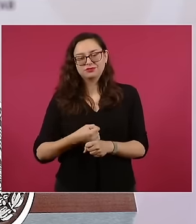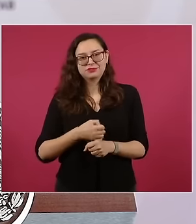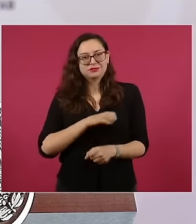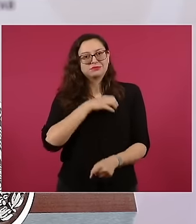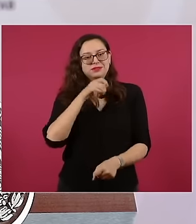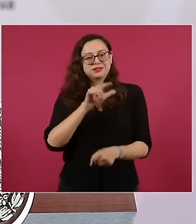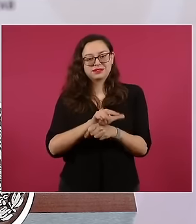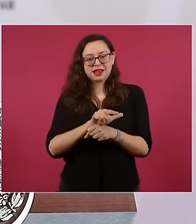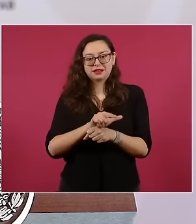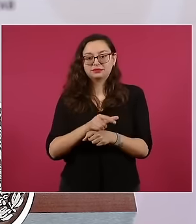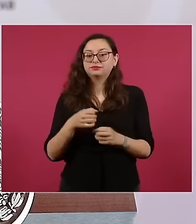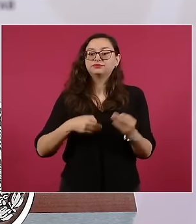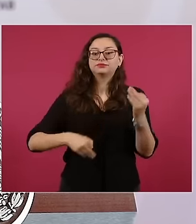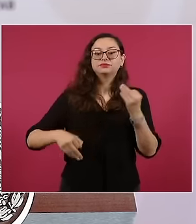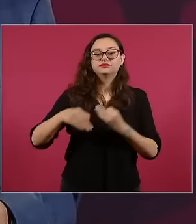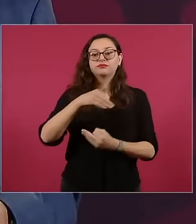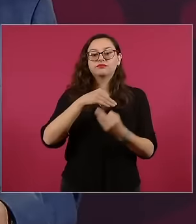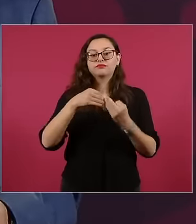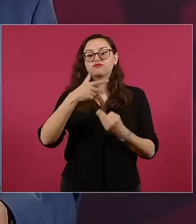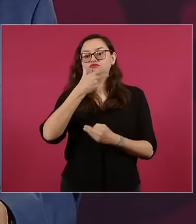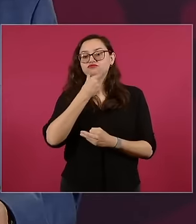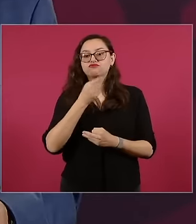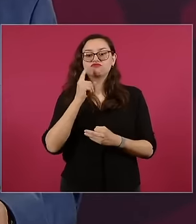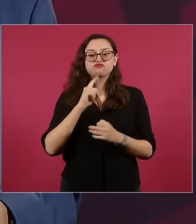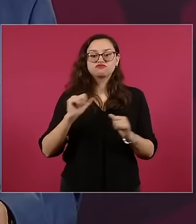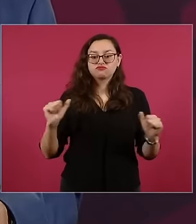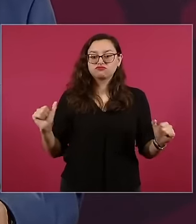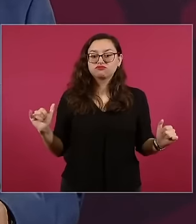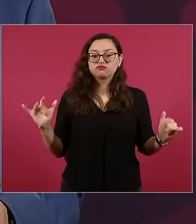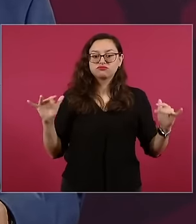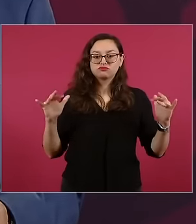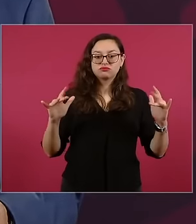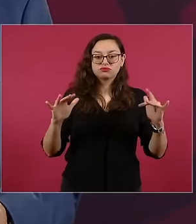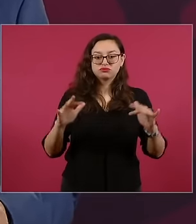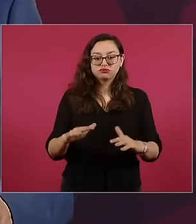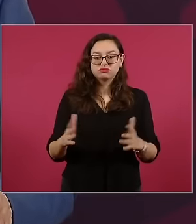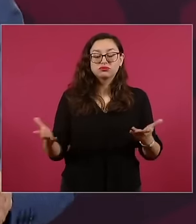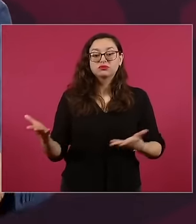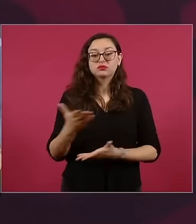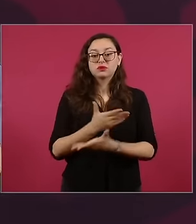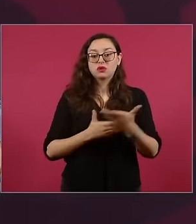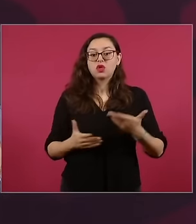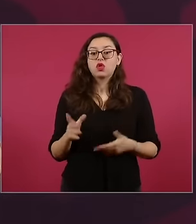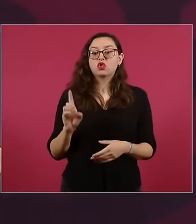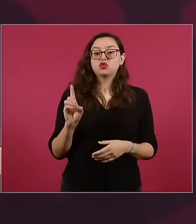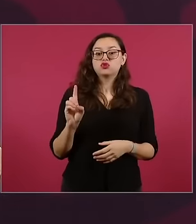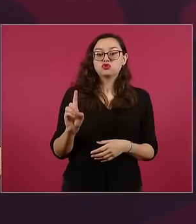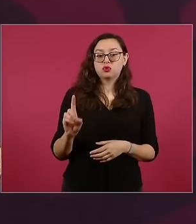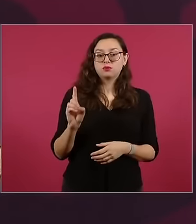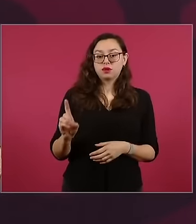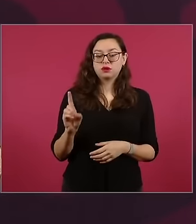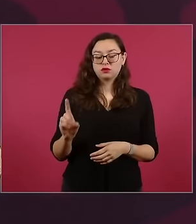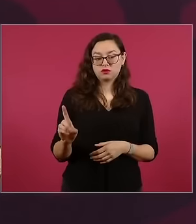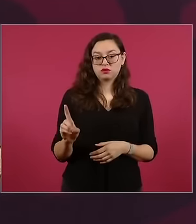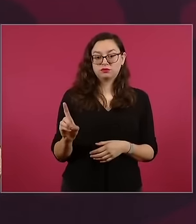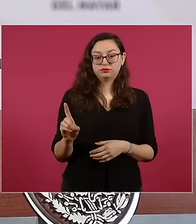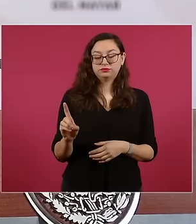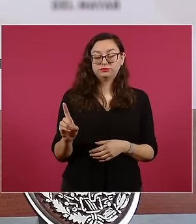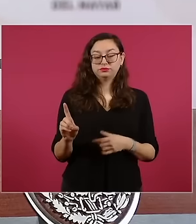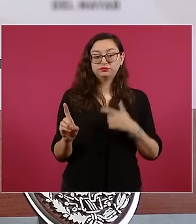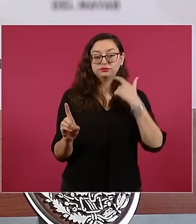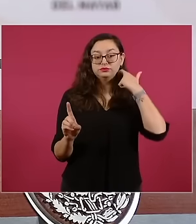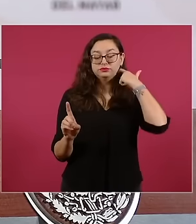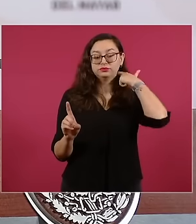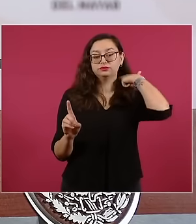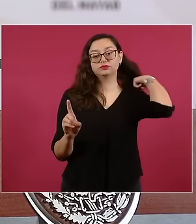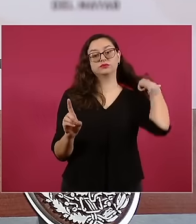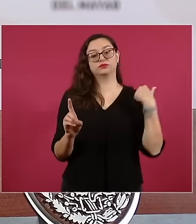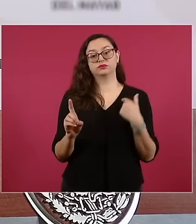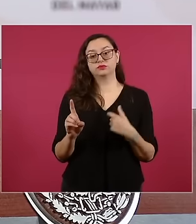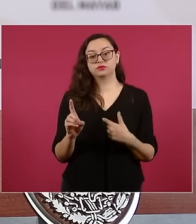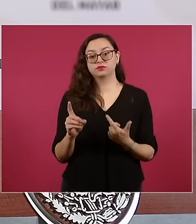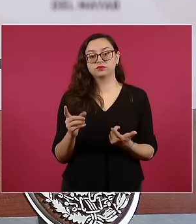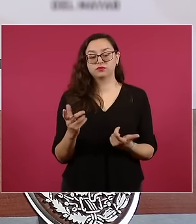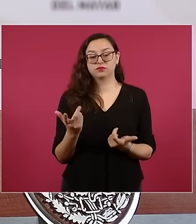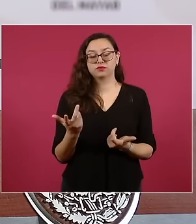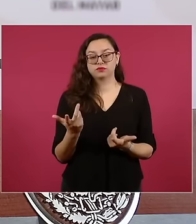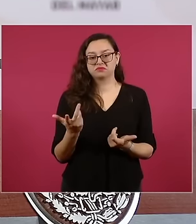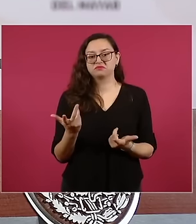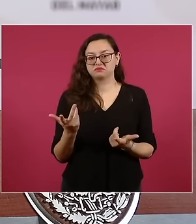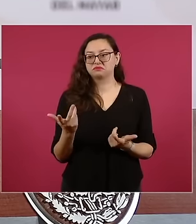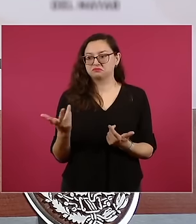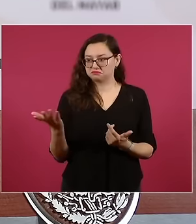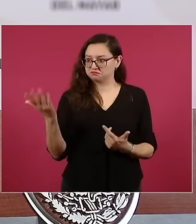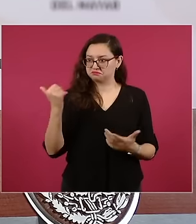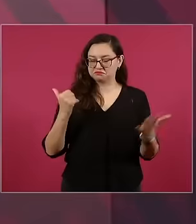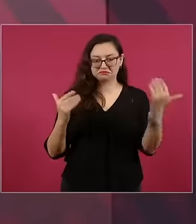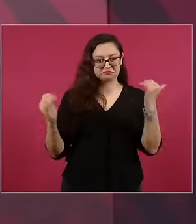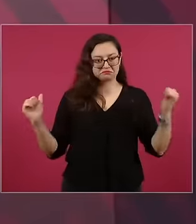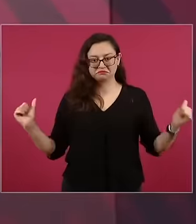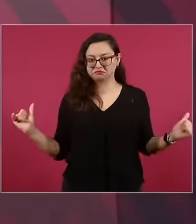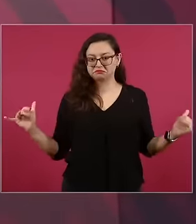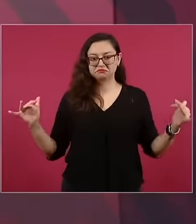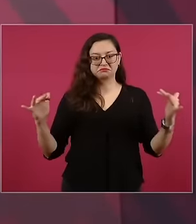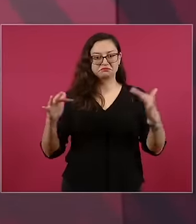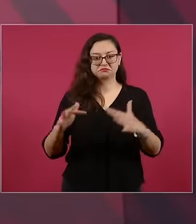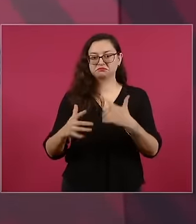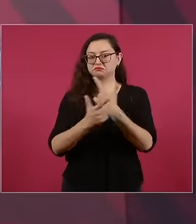invited to join us on Sunday eh everyone who wants to come with us